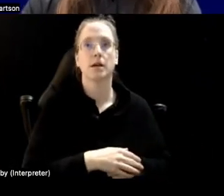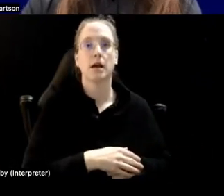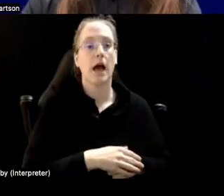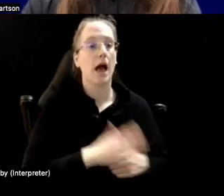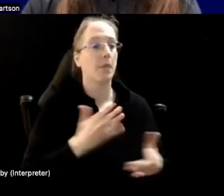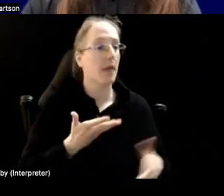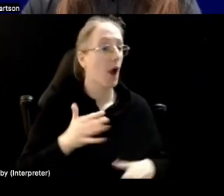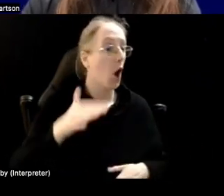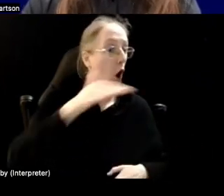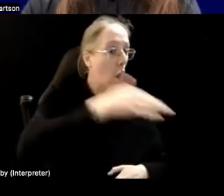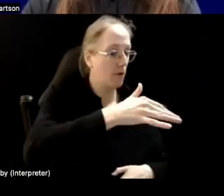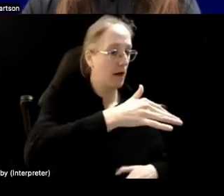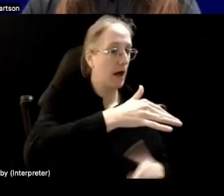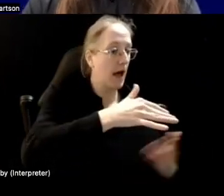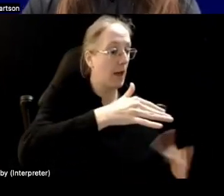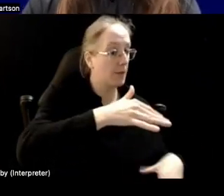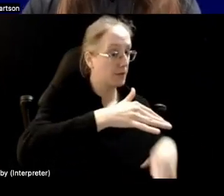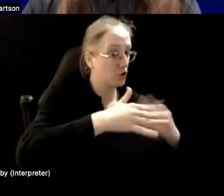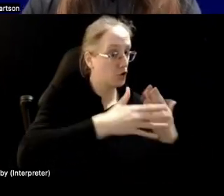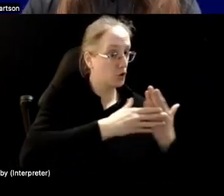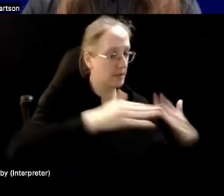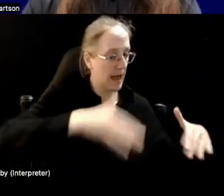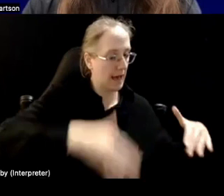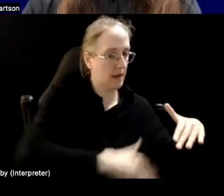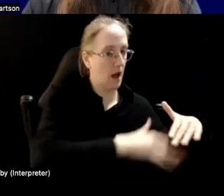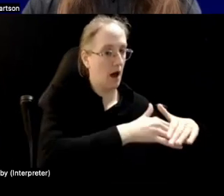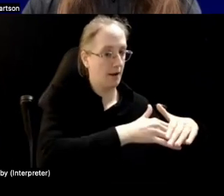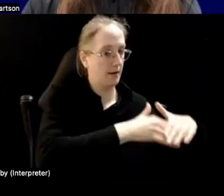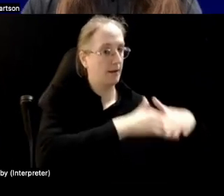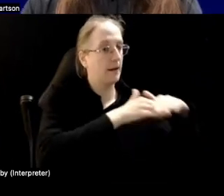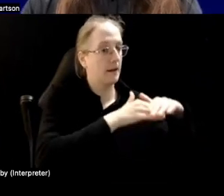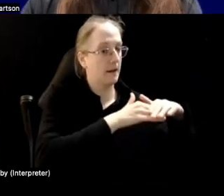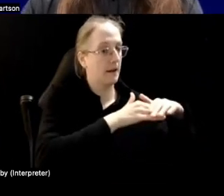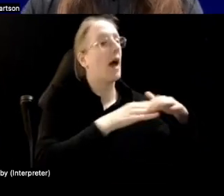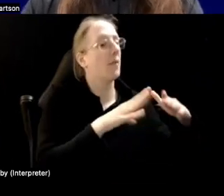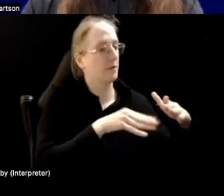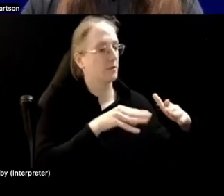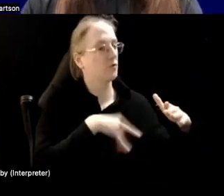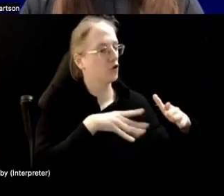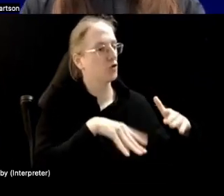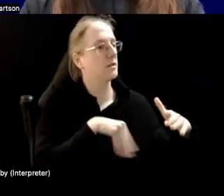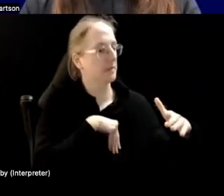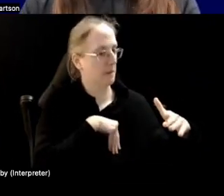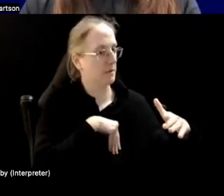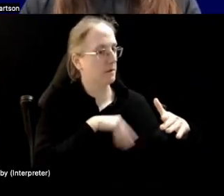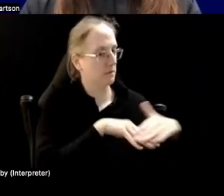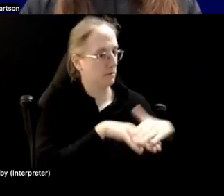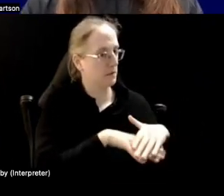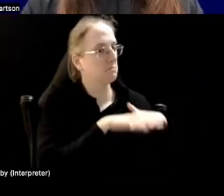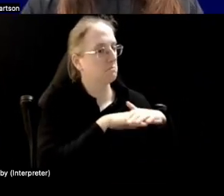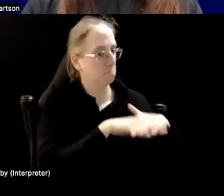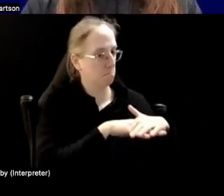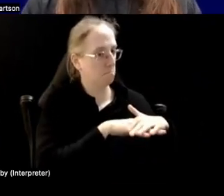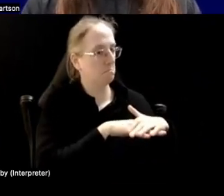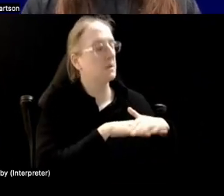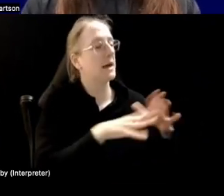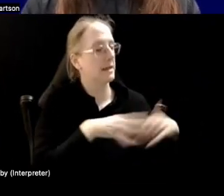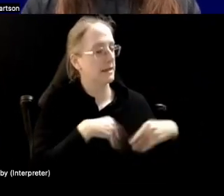the hand of the student and the student accepts that and accepts that change of proximity that